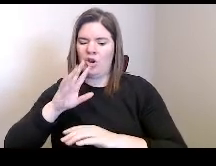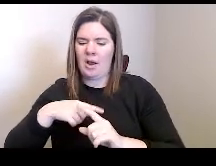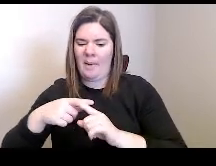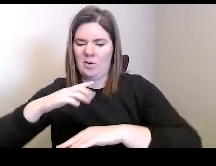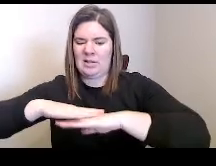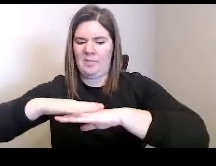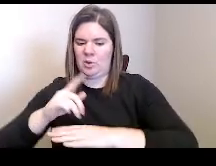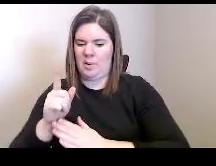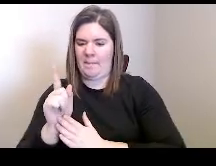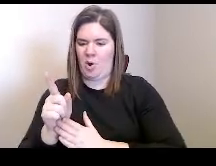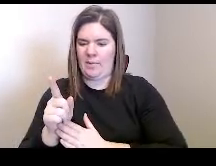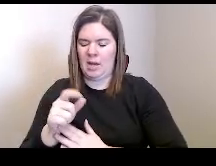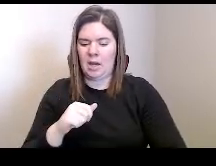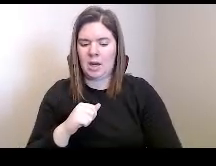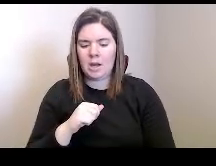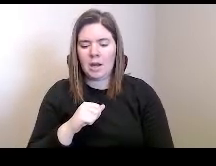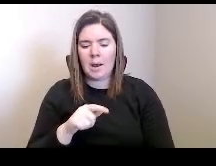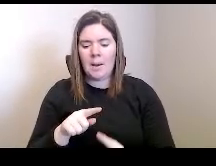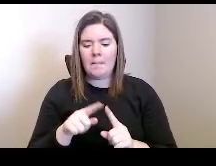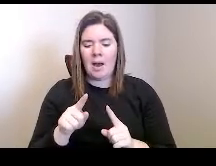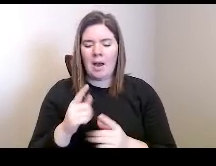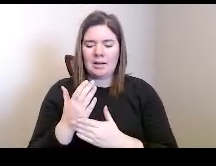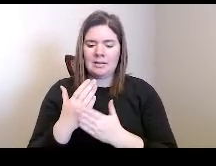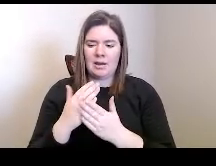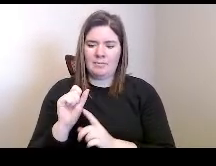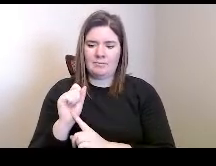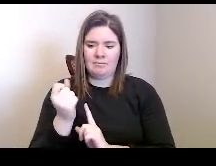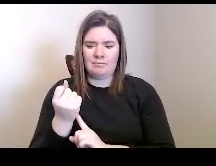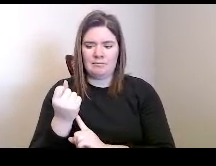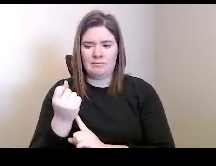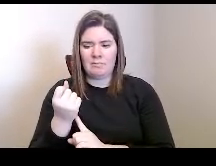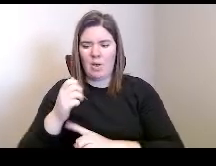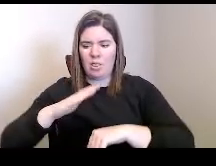you know there are circumstances where some of these warnings may not apply to your content,